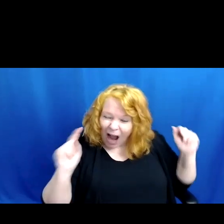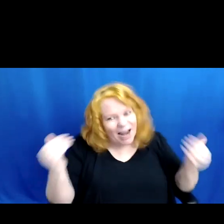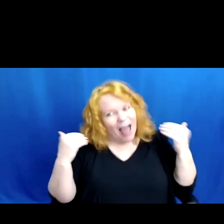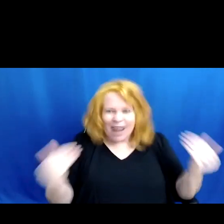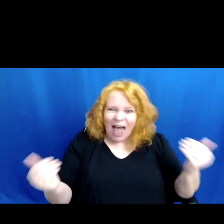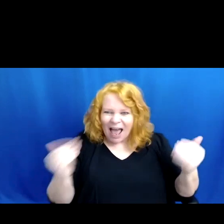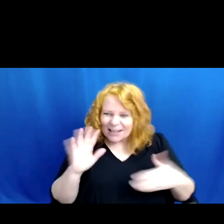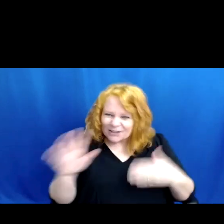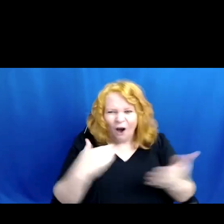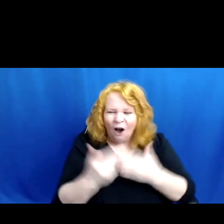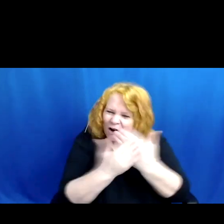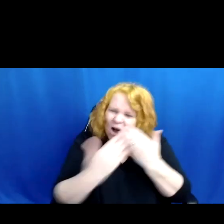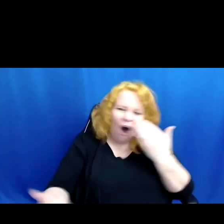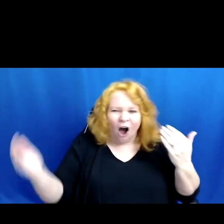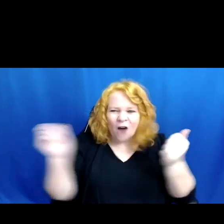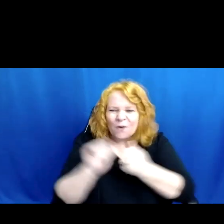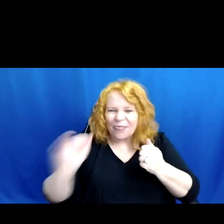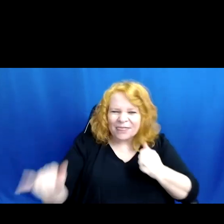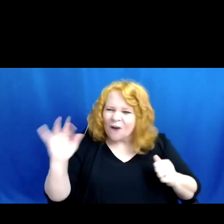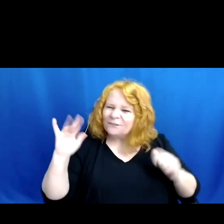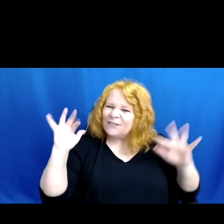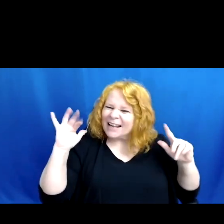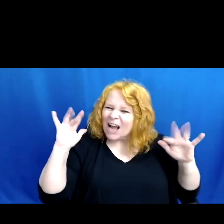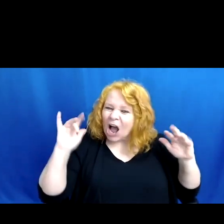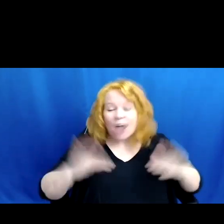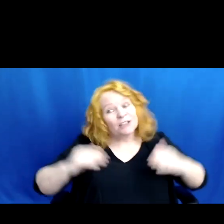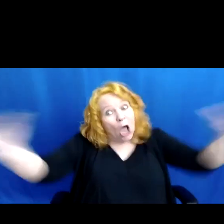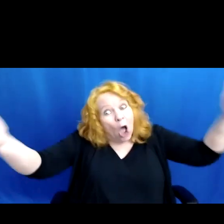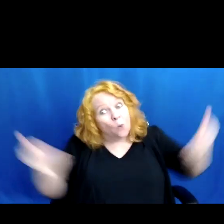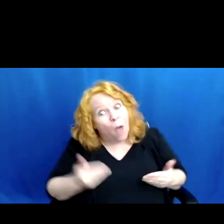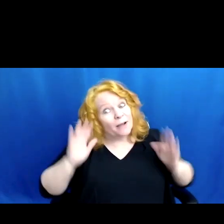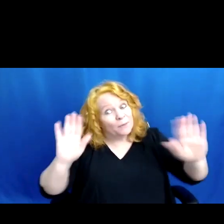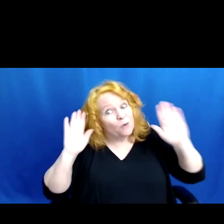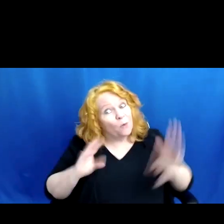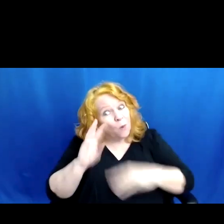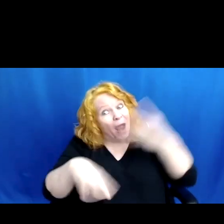Three, two, one, left arm and wiggle your fingers. Welcome to the wonderful world of Marvin.